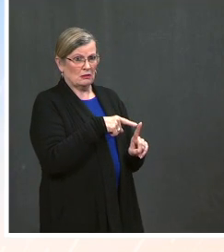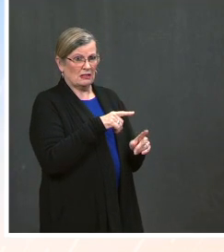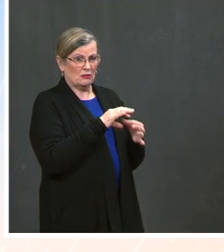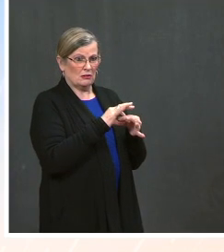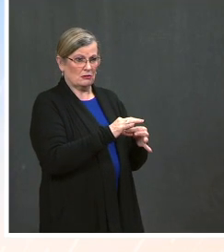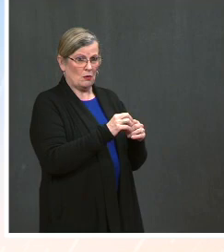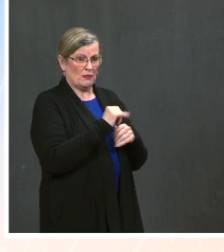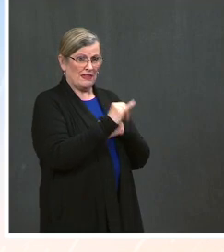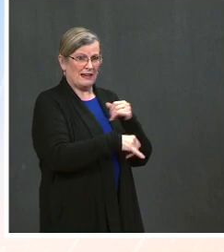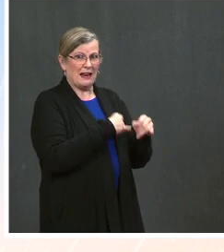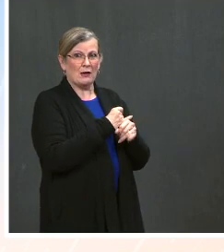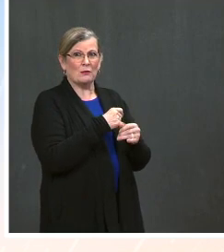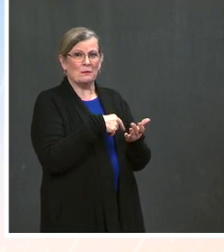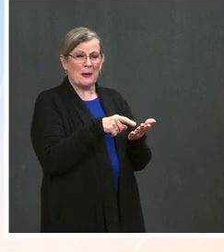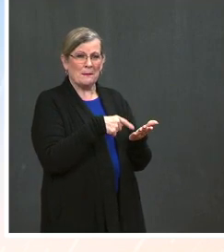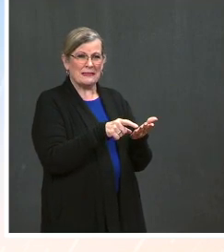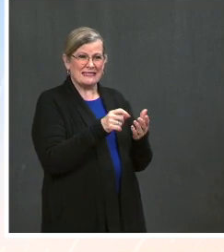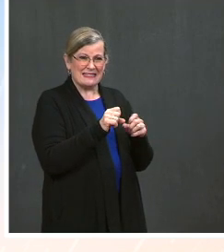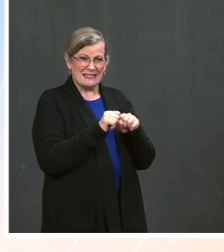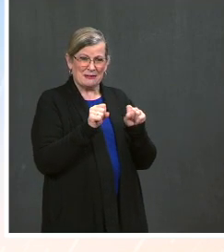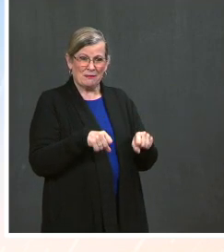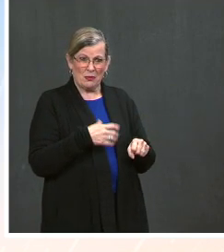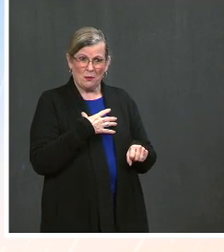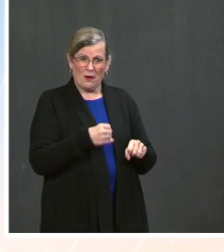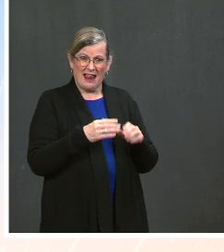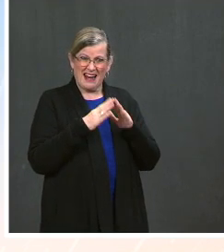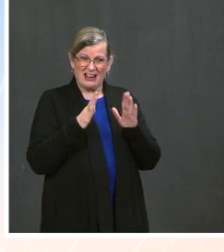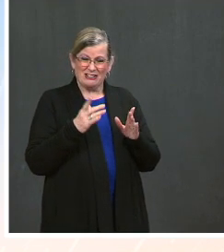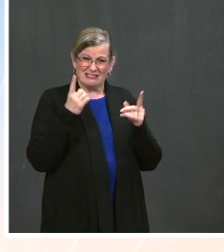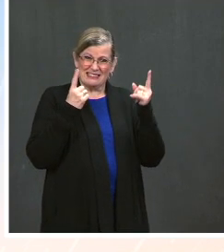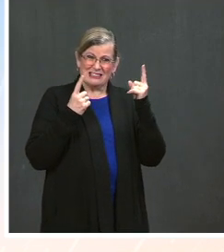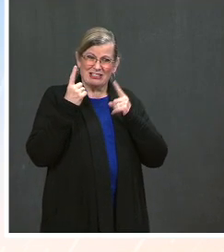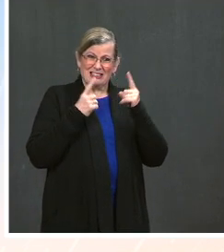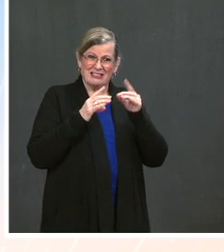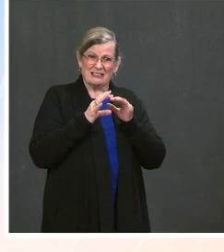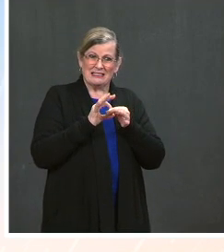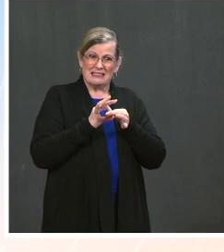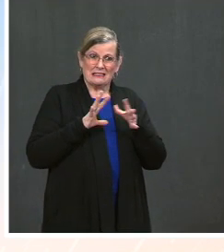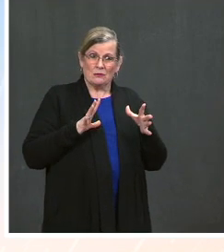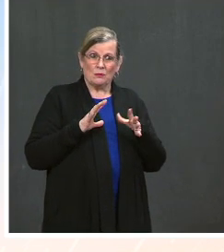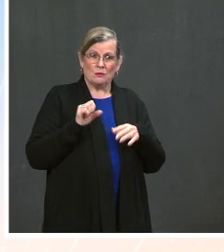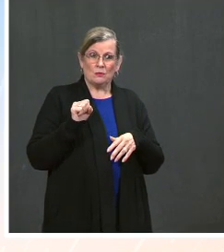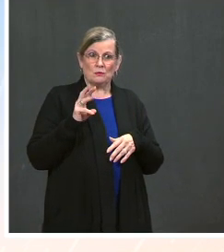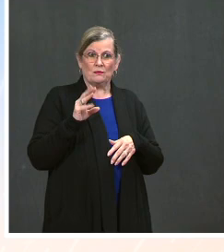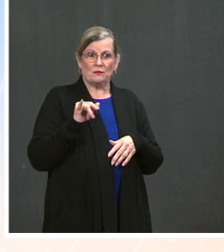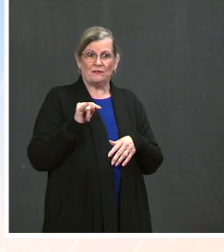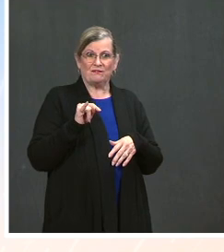considering disconnecting them from that payment system -- that SWIFT system? Is that still a live ?